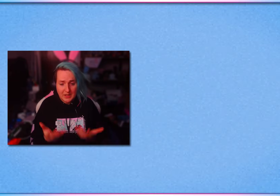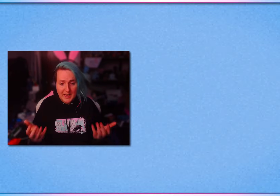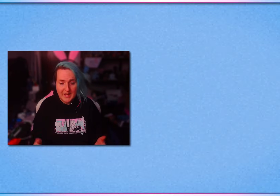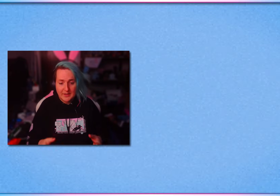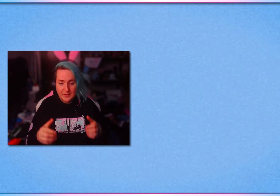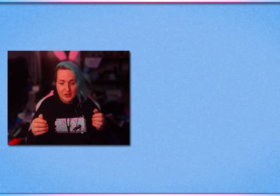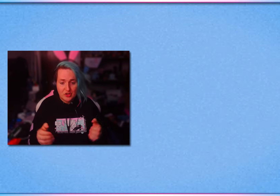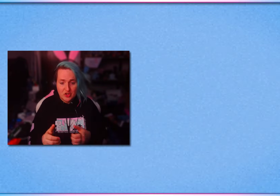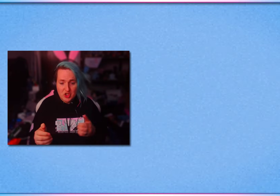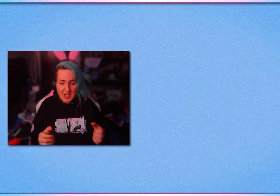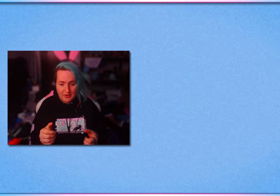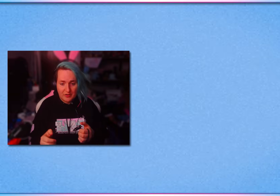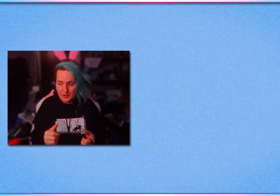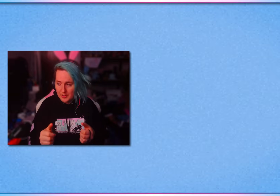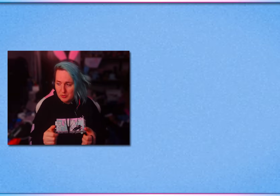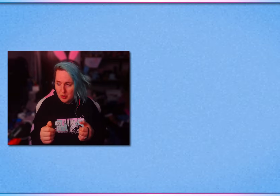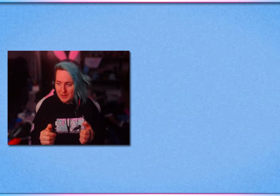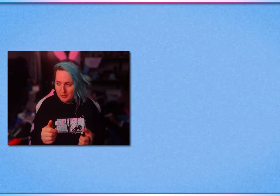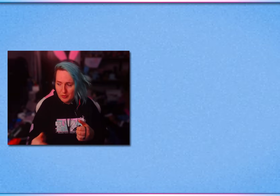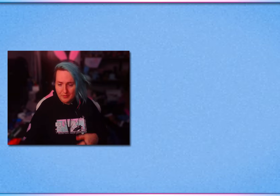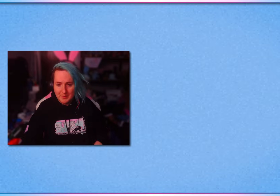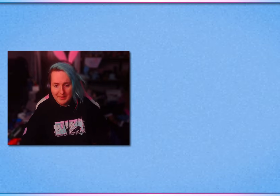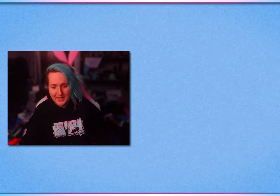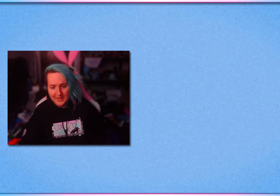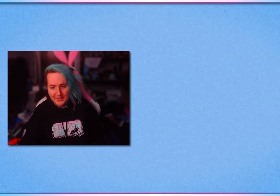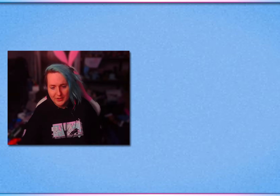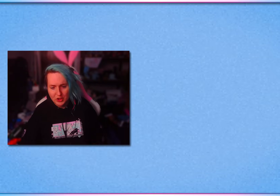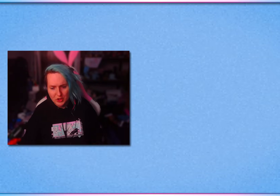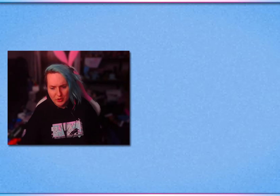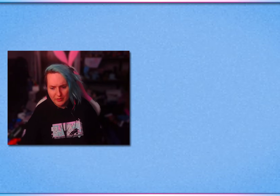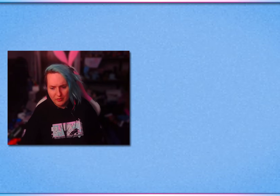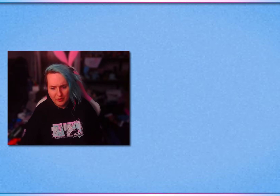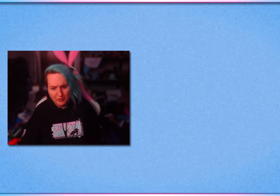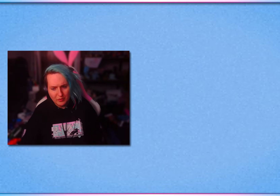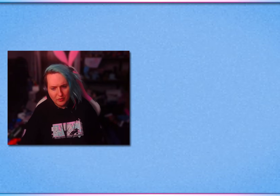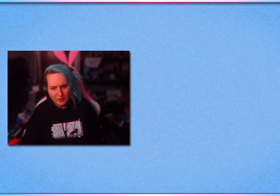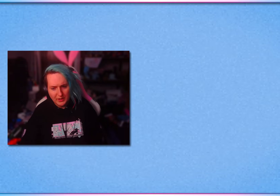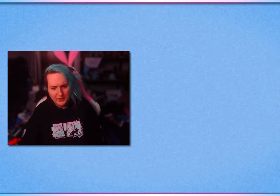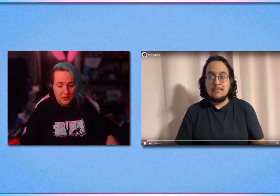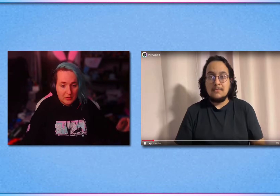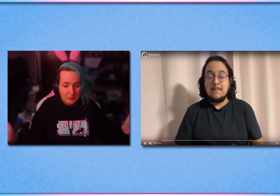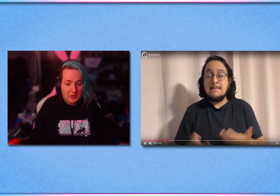Play... Station, and we're doing sort of mimicking using a traditional controller.